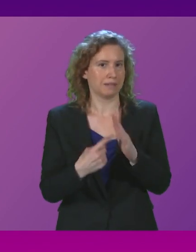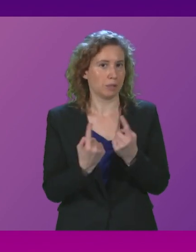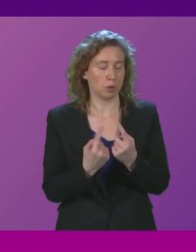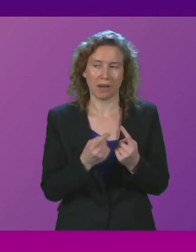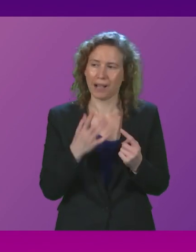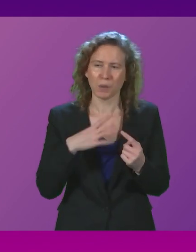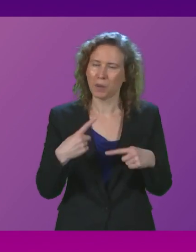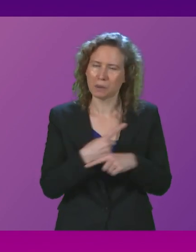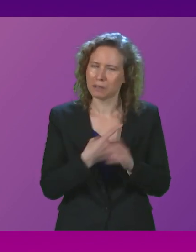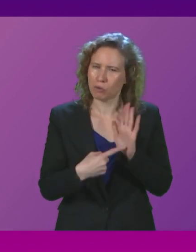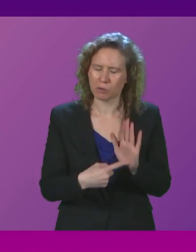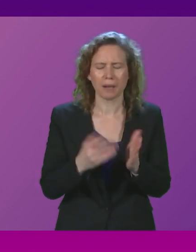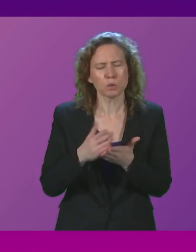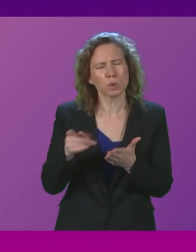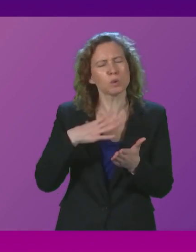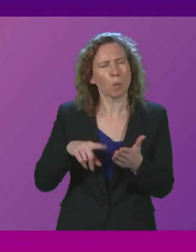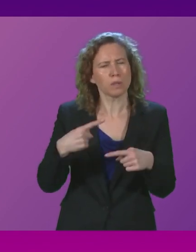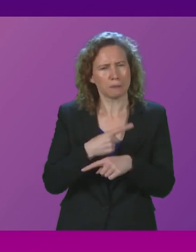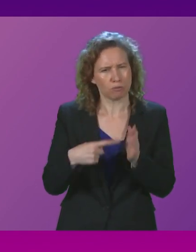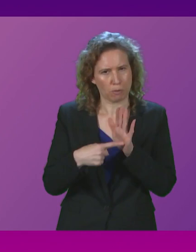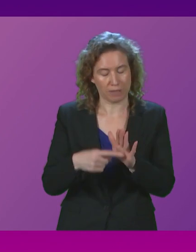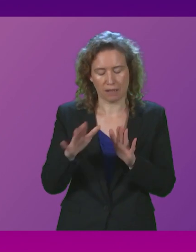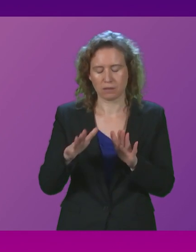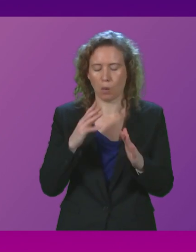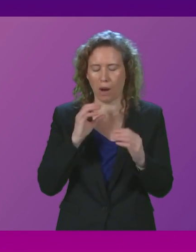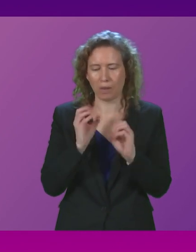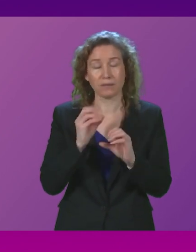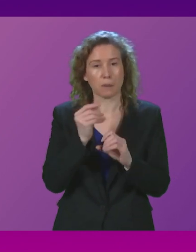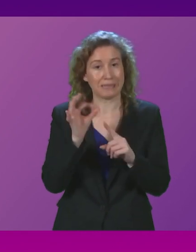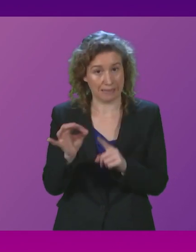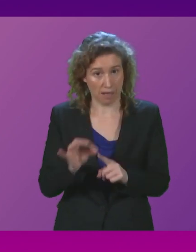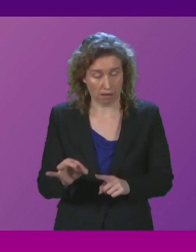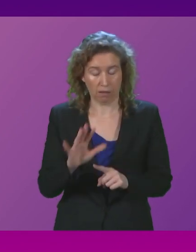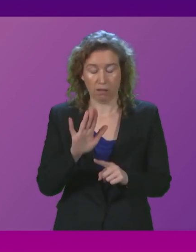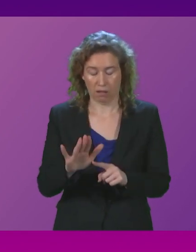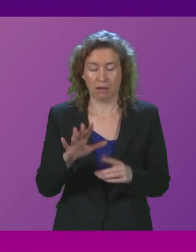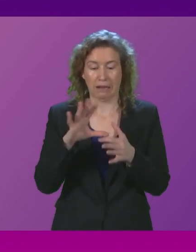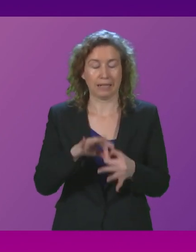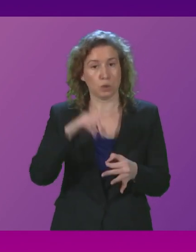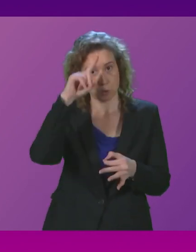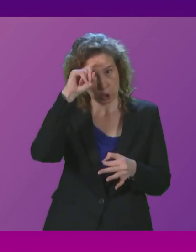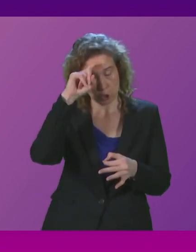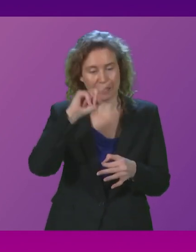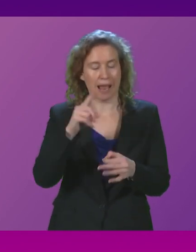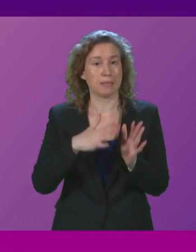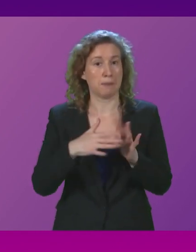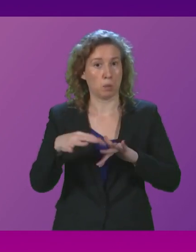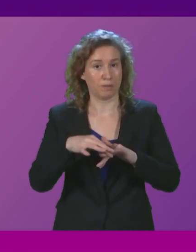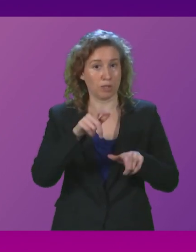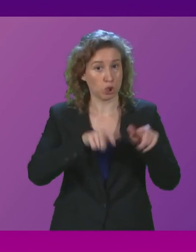and I know that the member would not want to do that. I will, therefore, address in some detail the issue of nurse and midwifery student numbers.